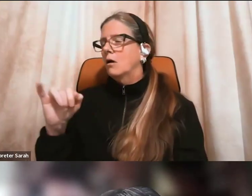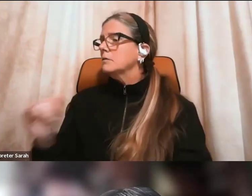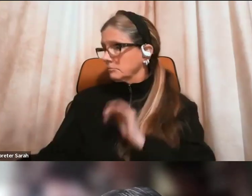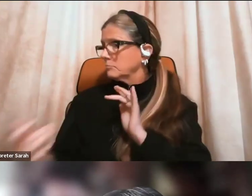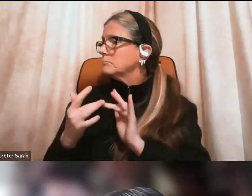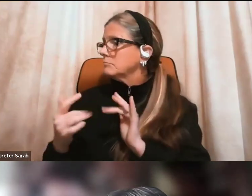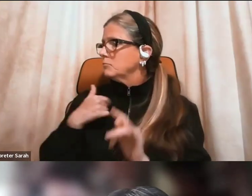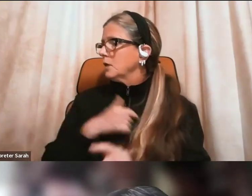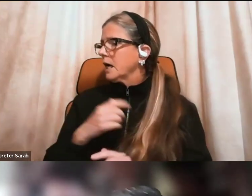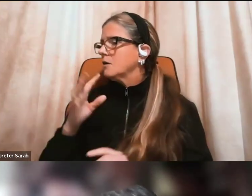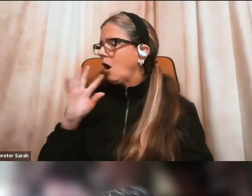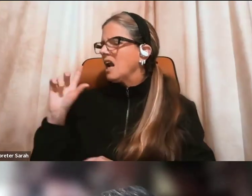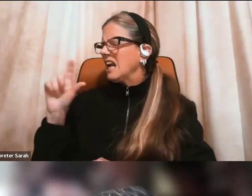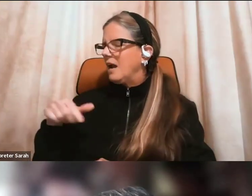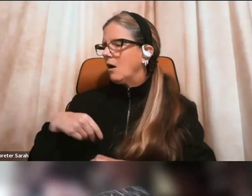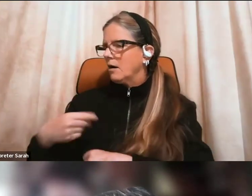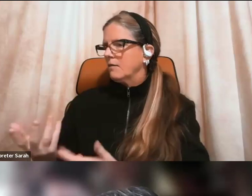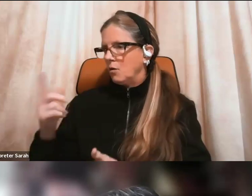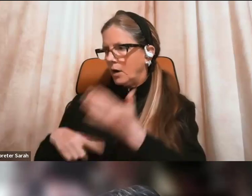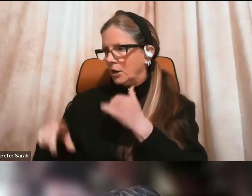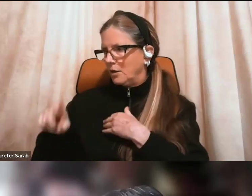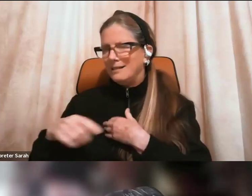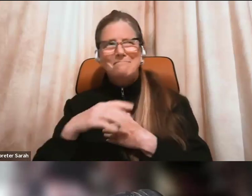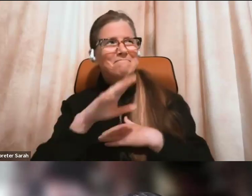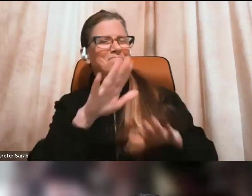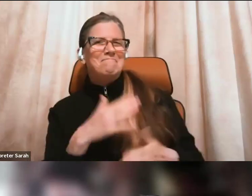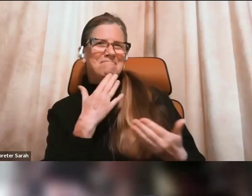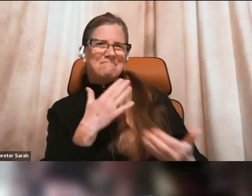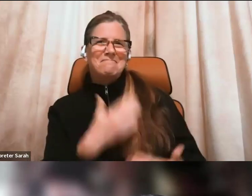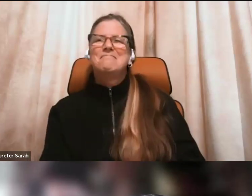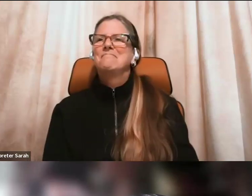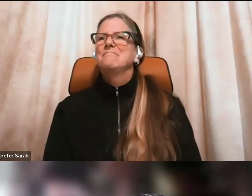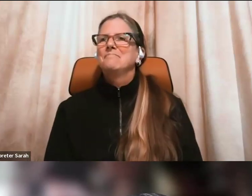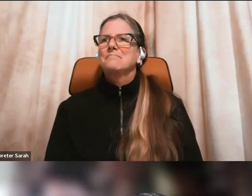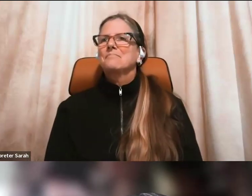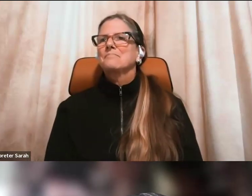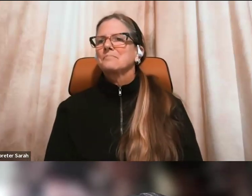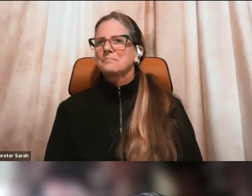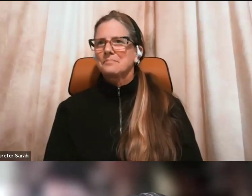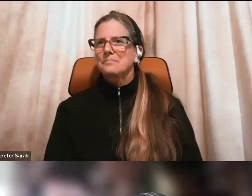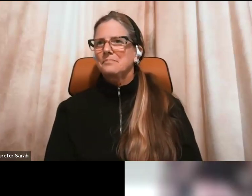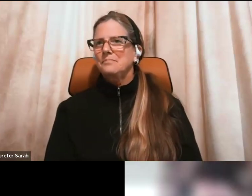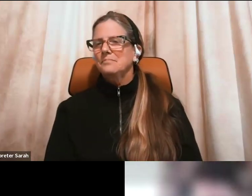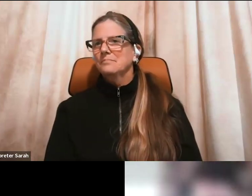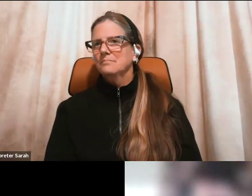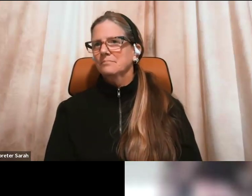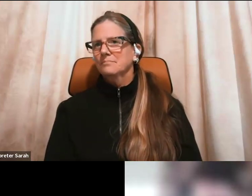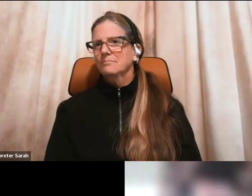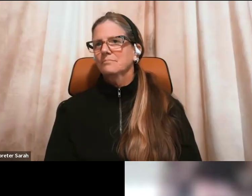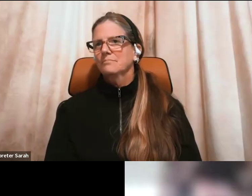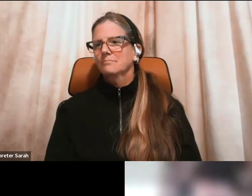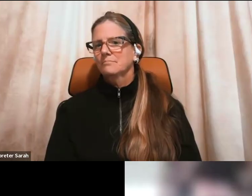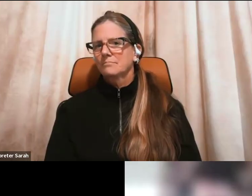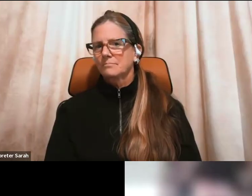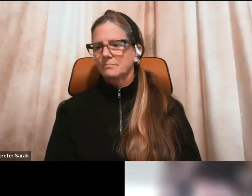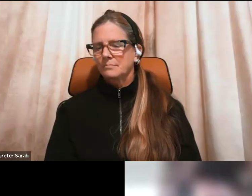offline and provide what you need. Great, thank you.